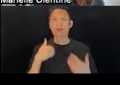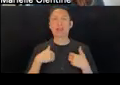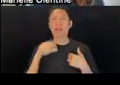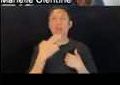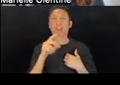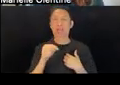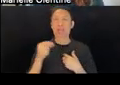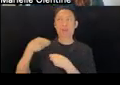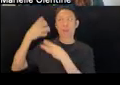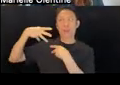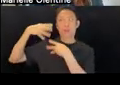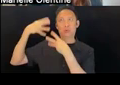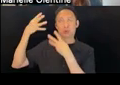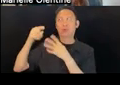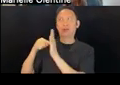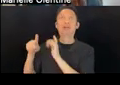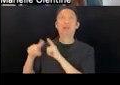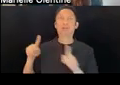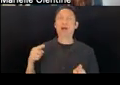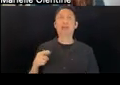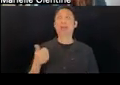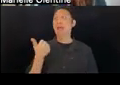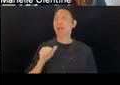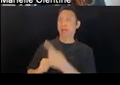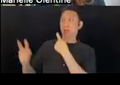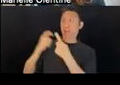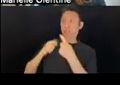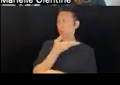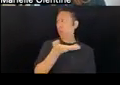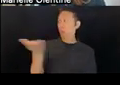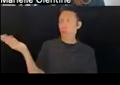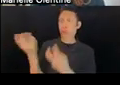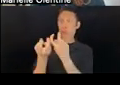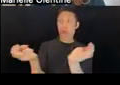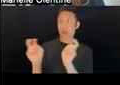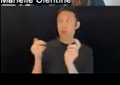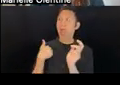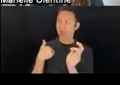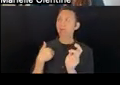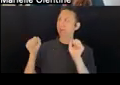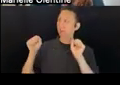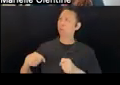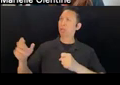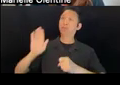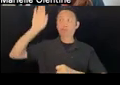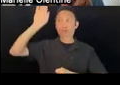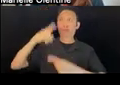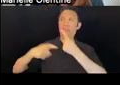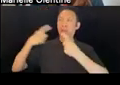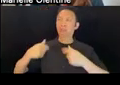convey. It's not necessarily the exact details, because for everyone here, none of your projects will